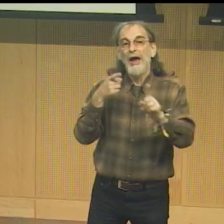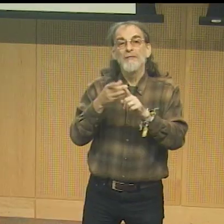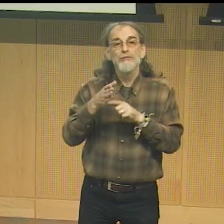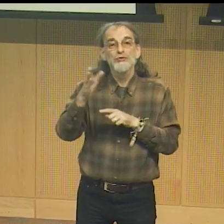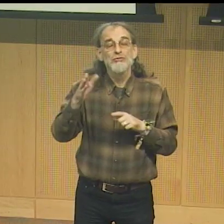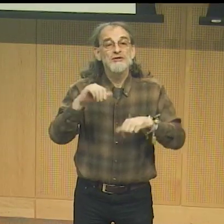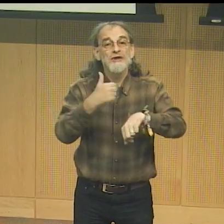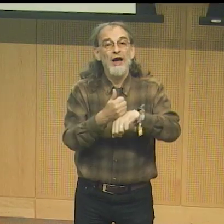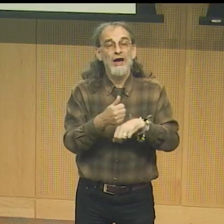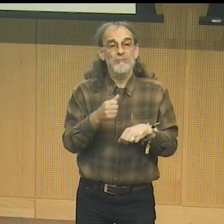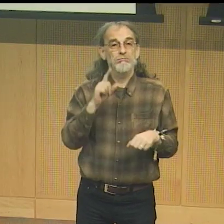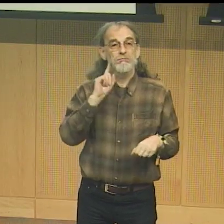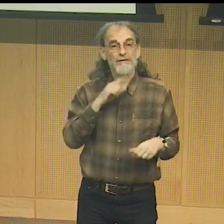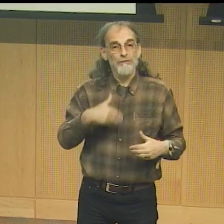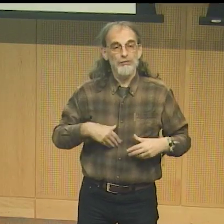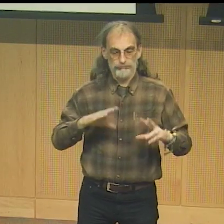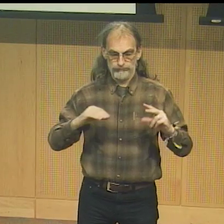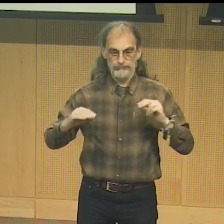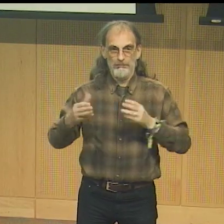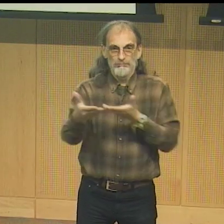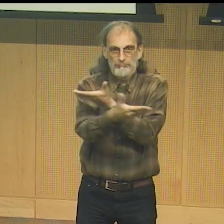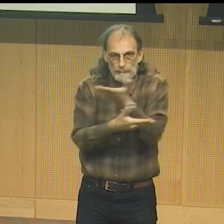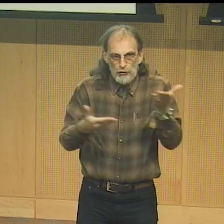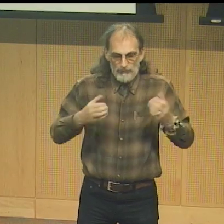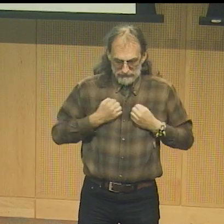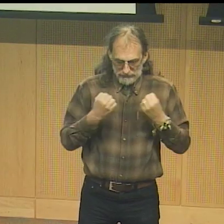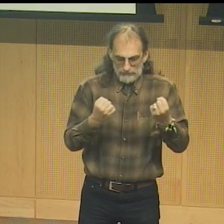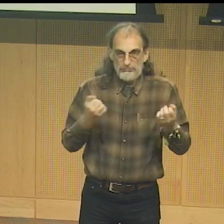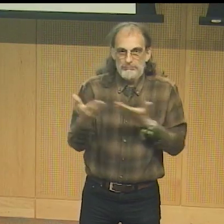So, in the future, we need to set up more Deafhood